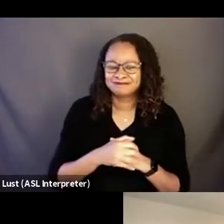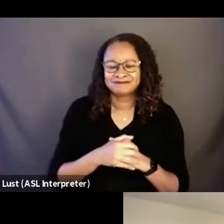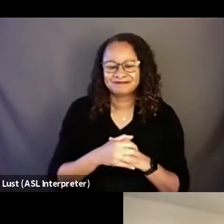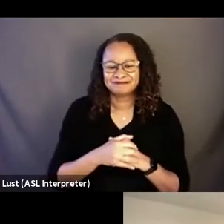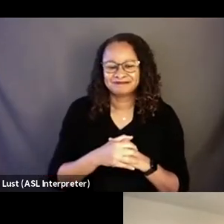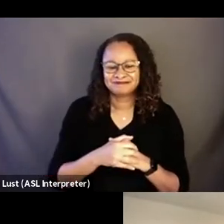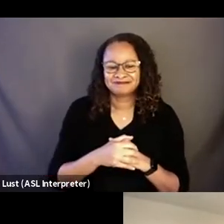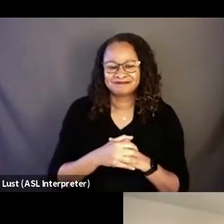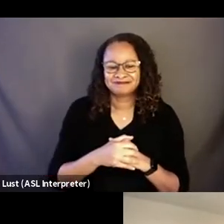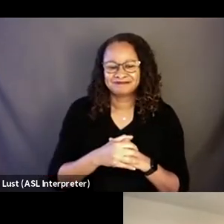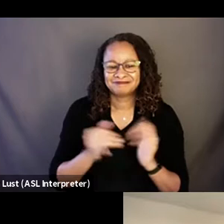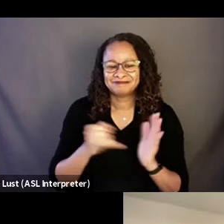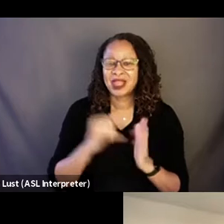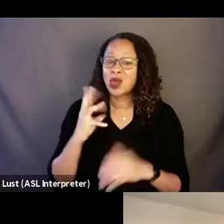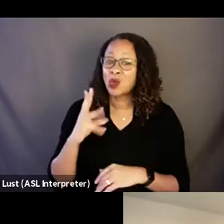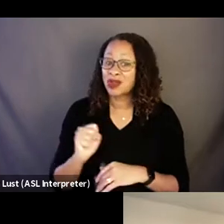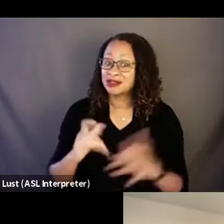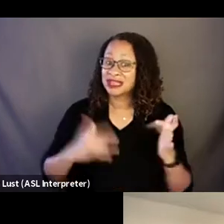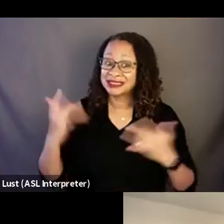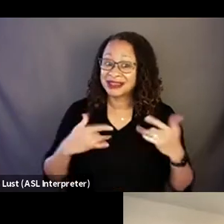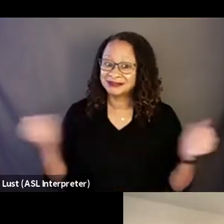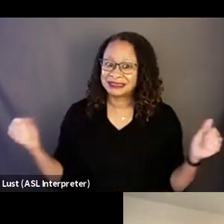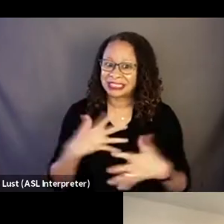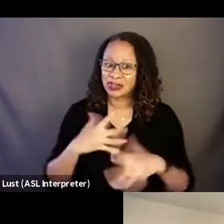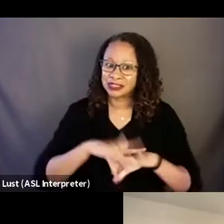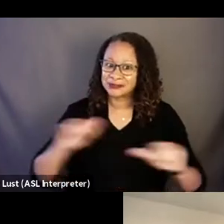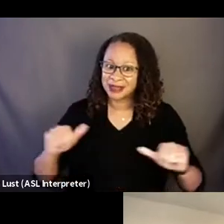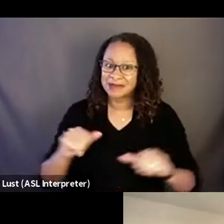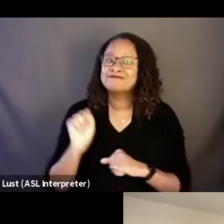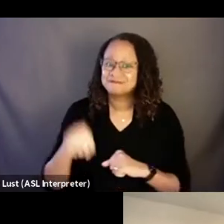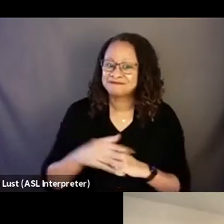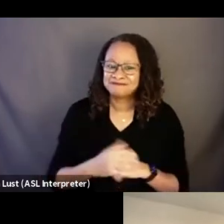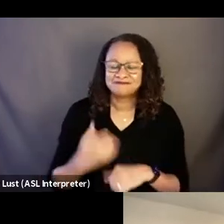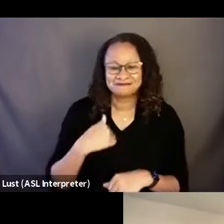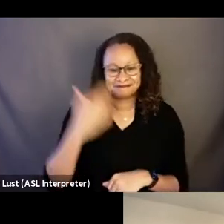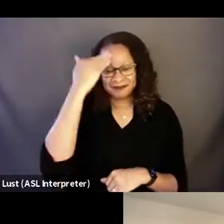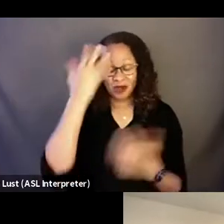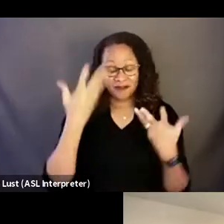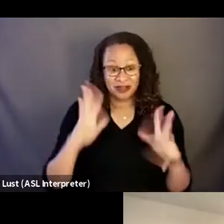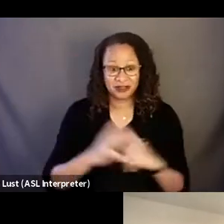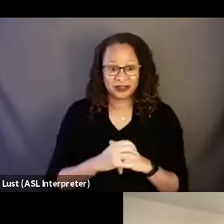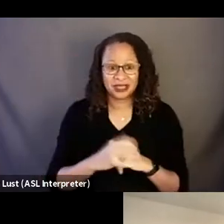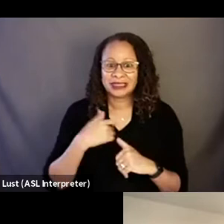It was exciting and scary at the same time. And I knew I had to jump right into it,